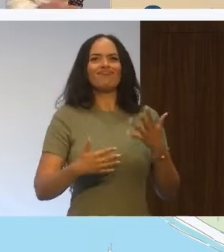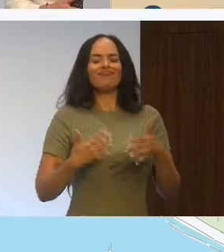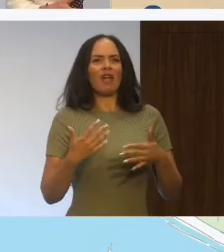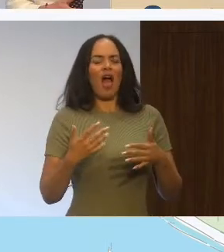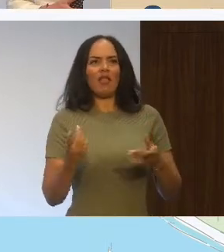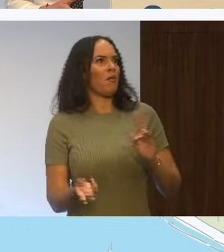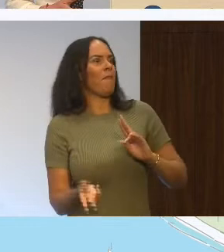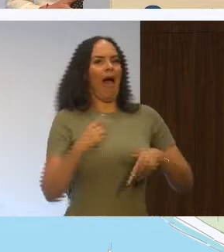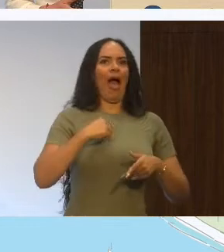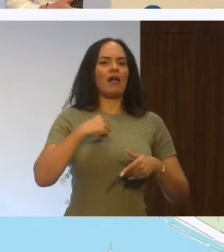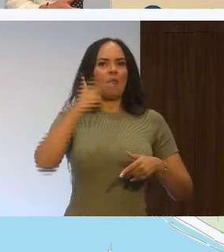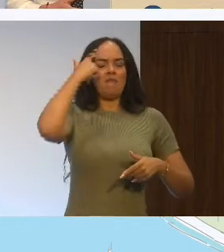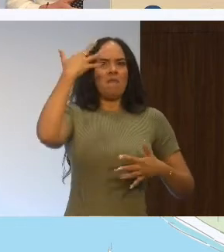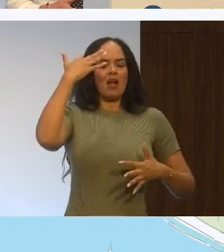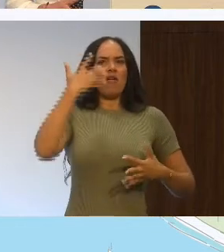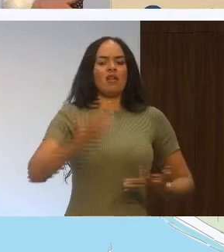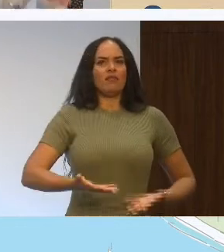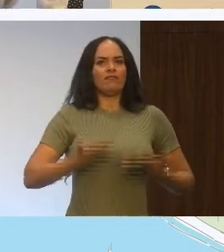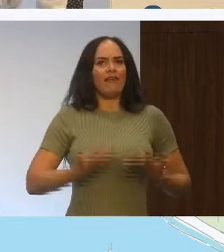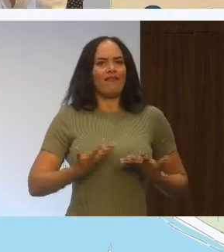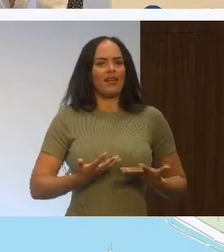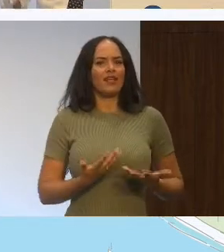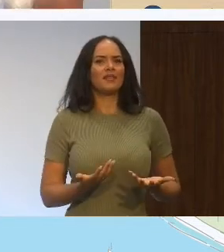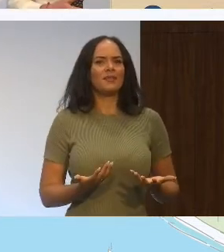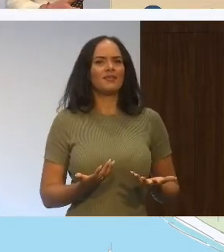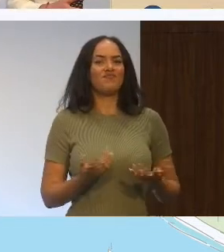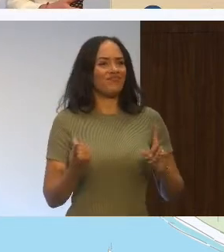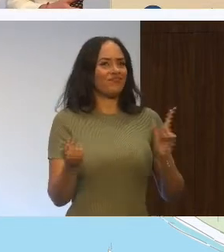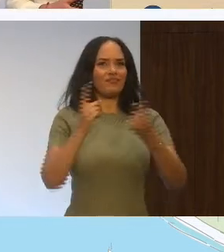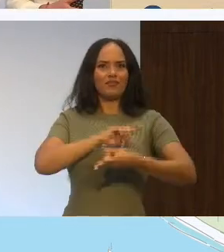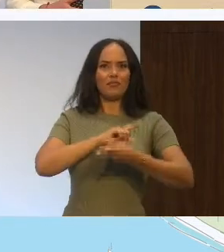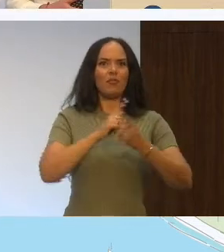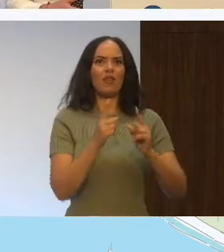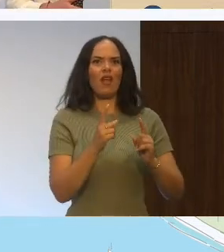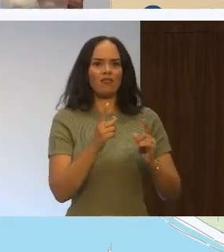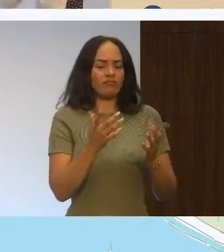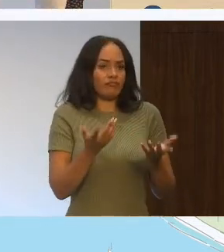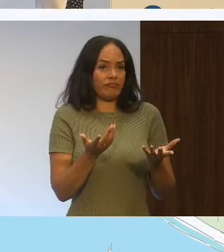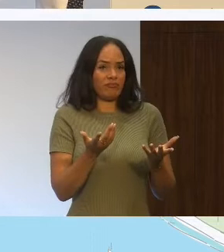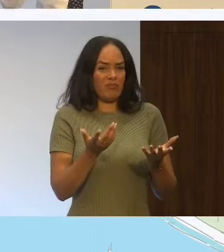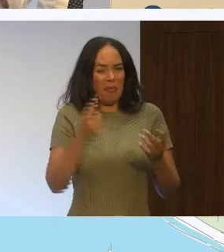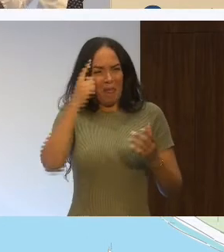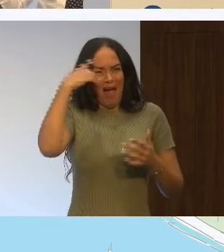and, and likewise, when you're really, really bad, sometimes when you don't change anything at all, they begin to get better.